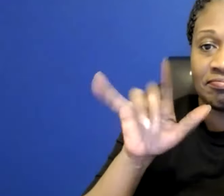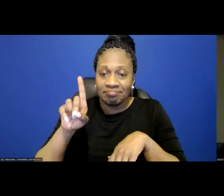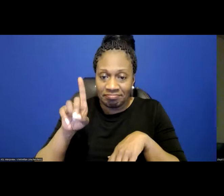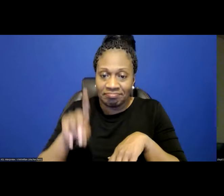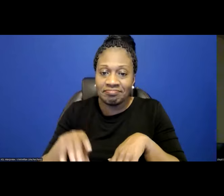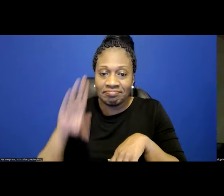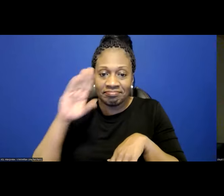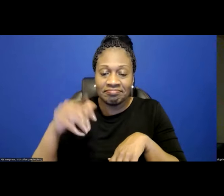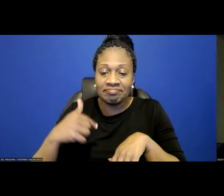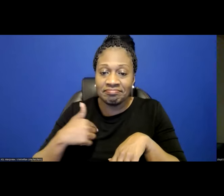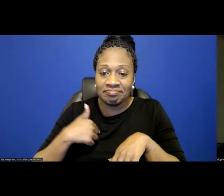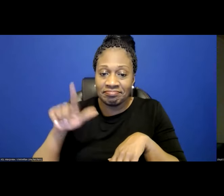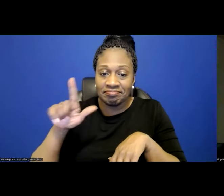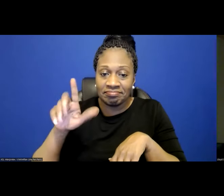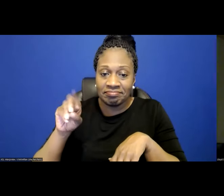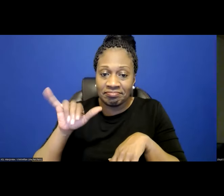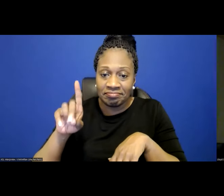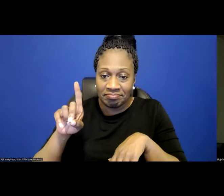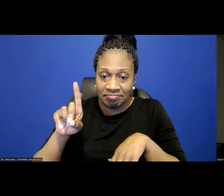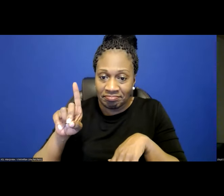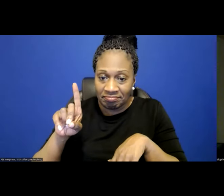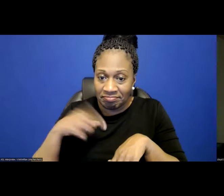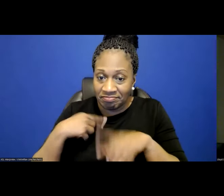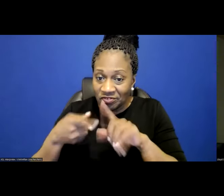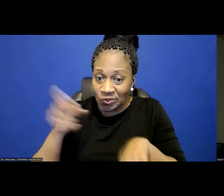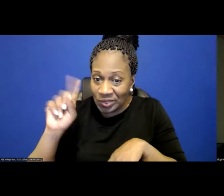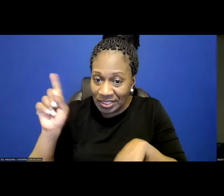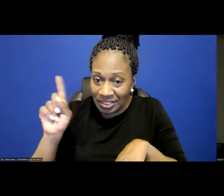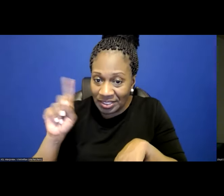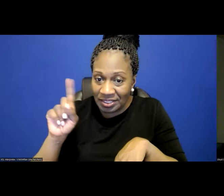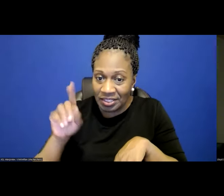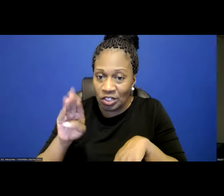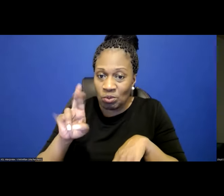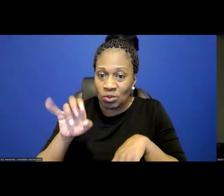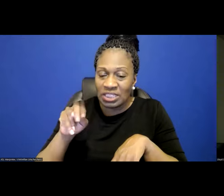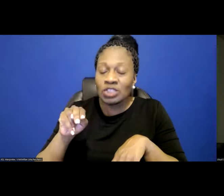Hi folks, I'm Lloyd. I'm dialing in from Bristol in the UK this evening.